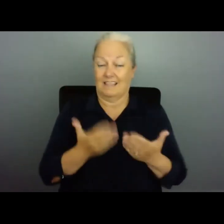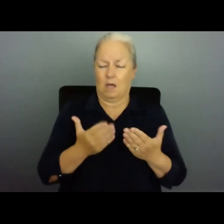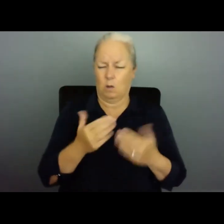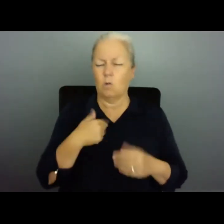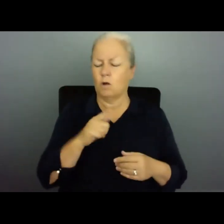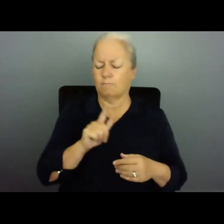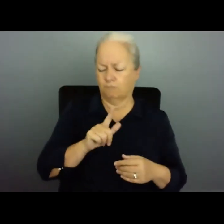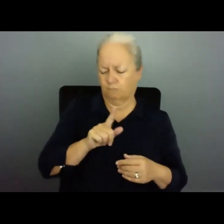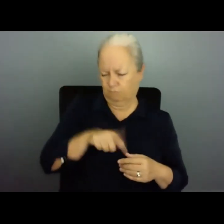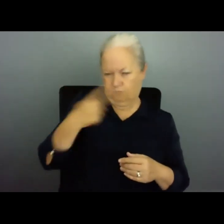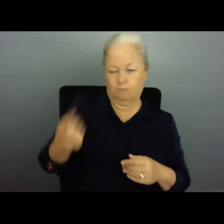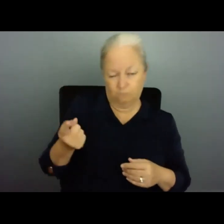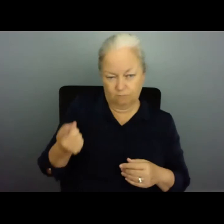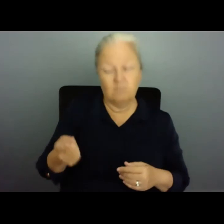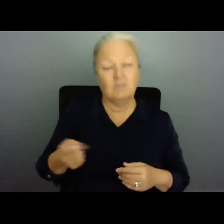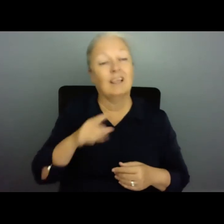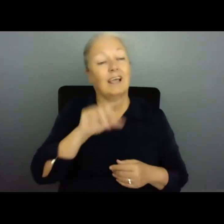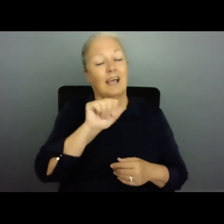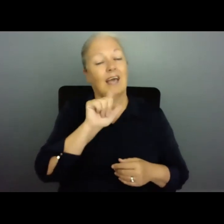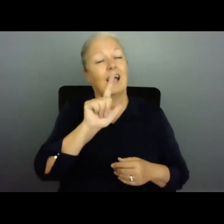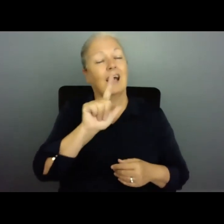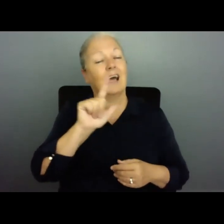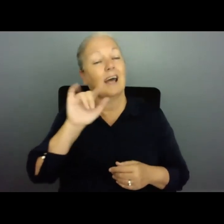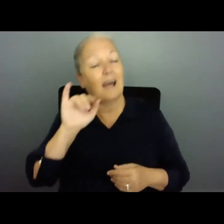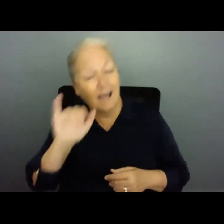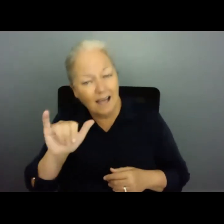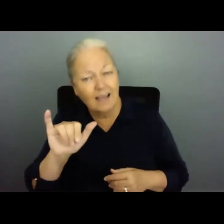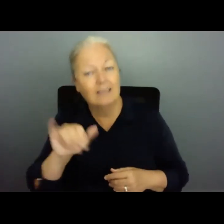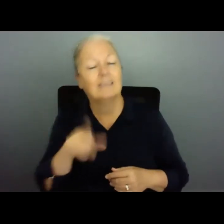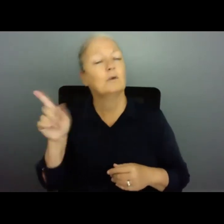uh allies from un agencies to share their perspectives and how we can work with them